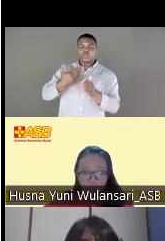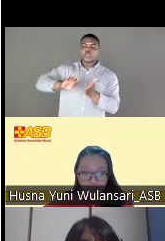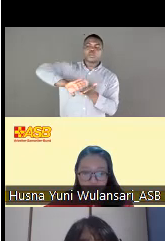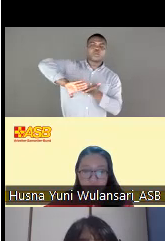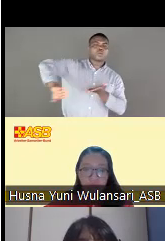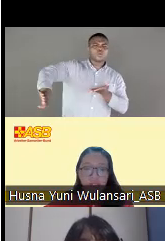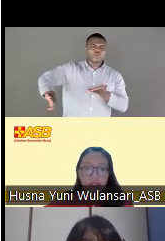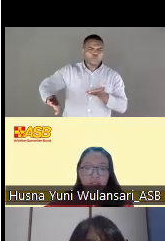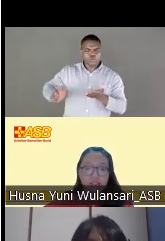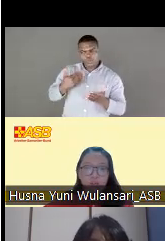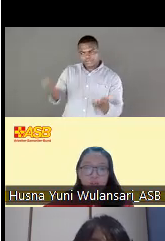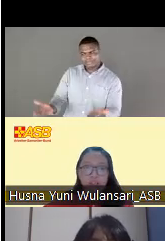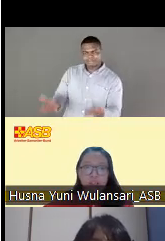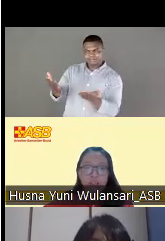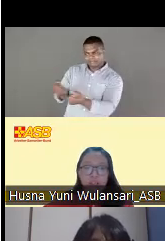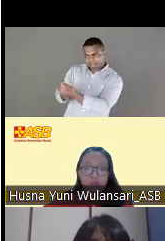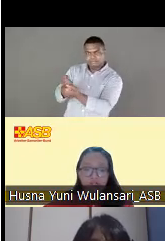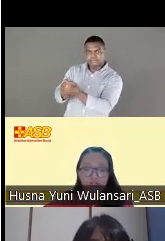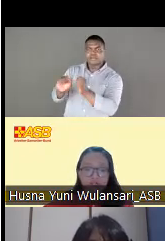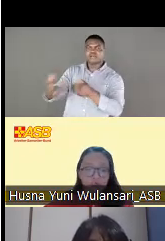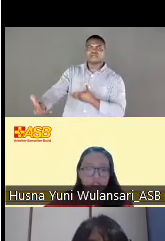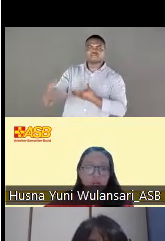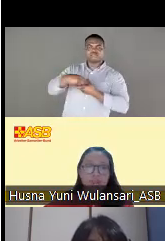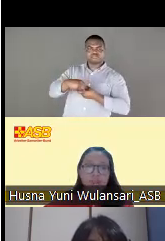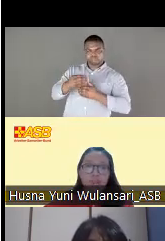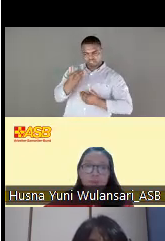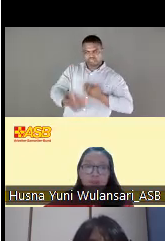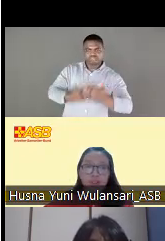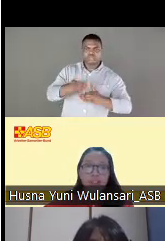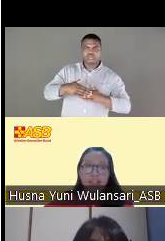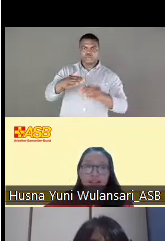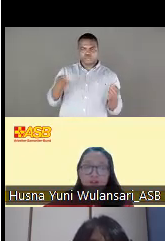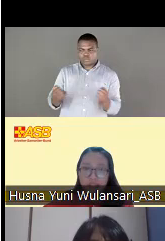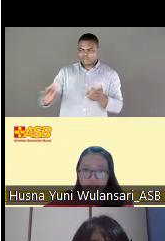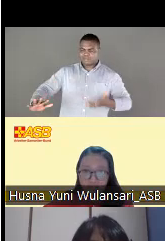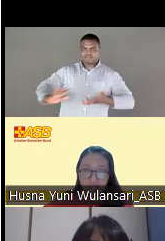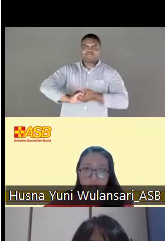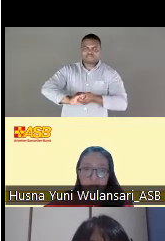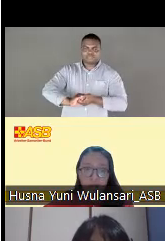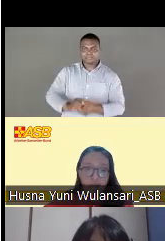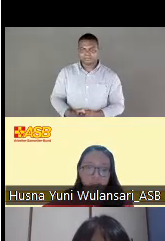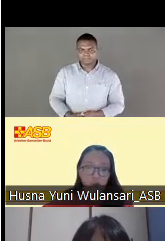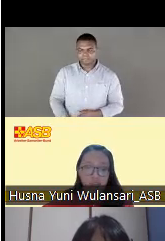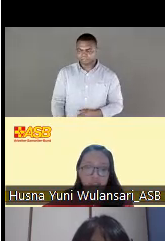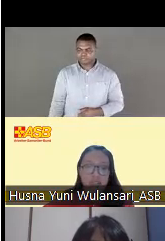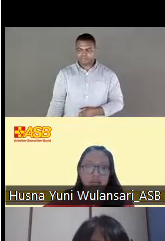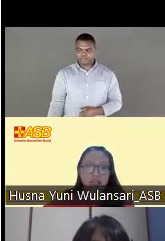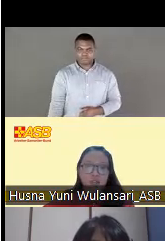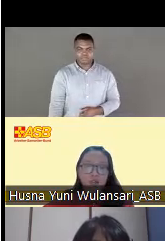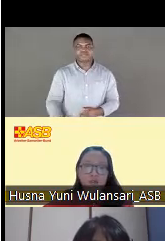the future, it is worth noting that we should also support the advocacy of local OPDs to